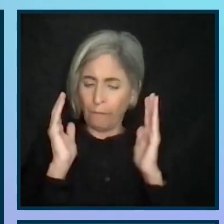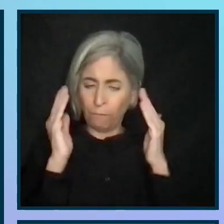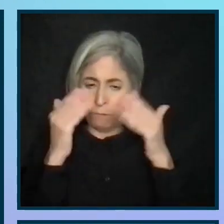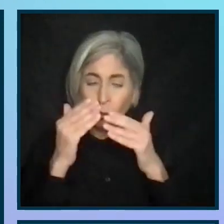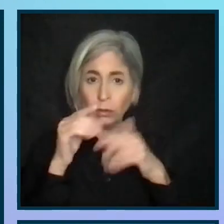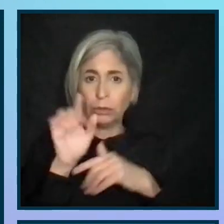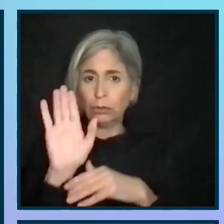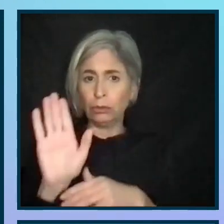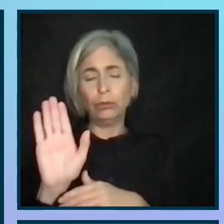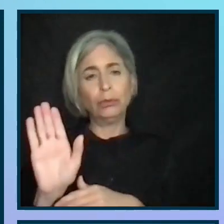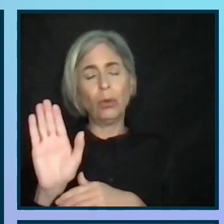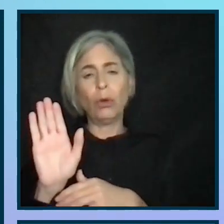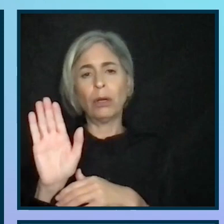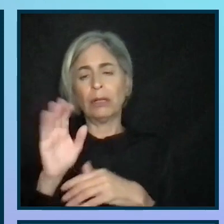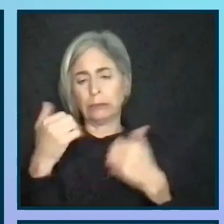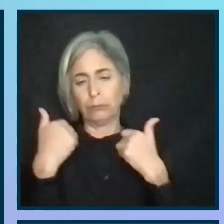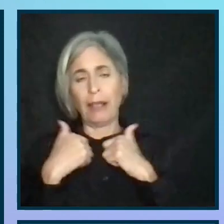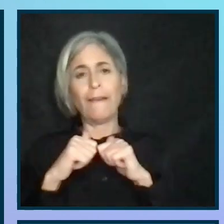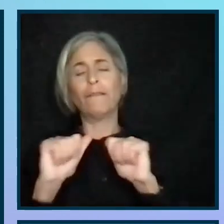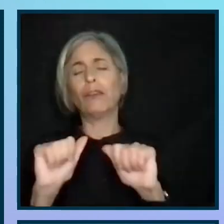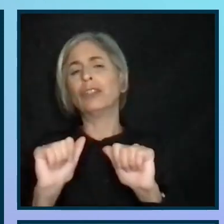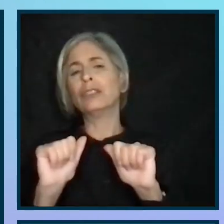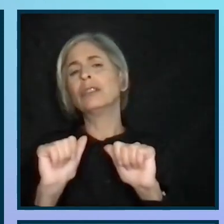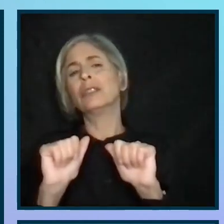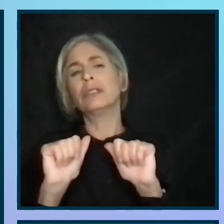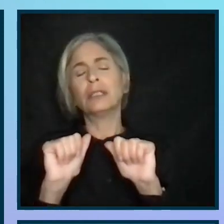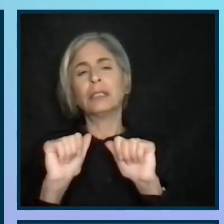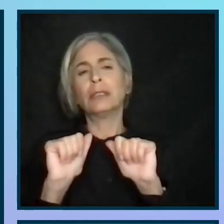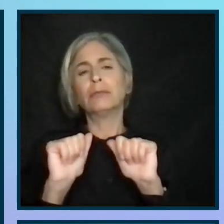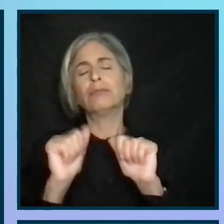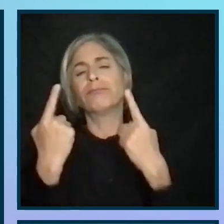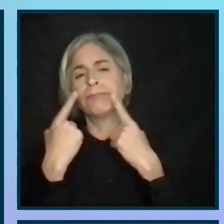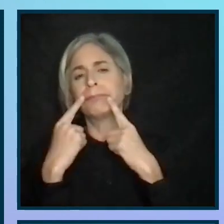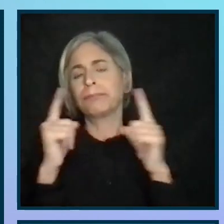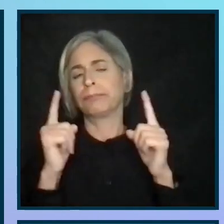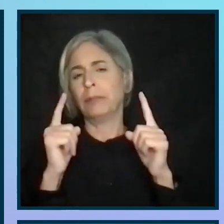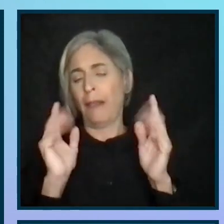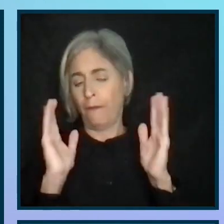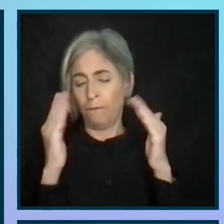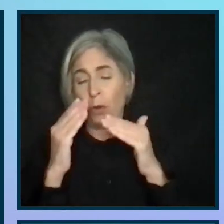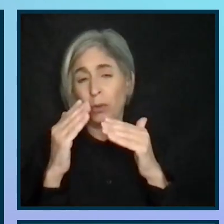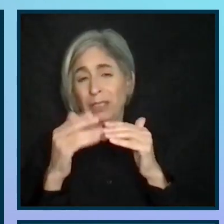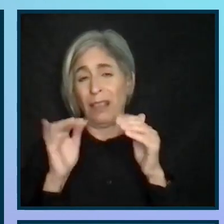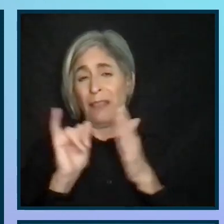your efforts more effectively and focus on the stuff that is higher priority.